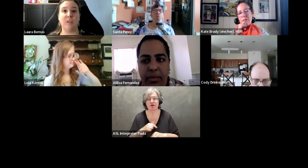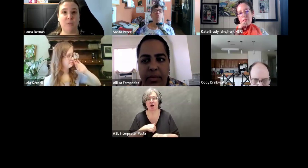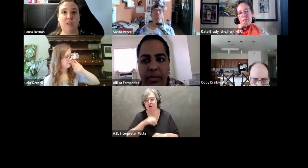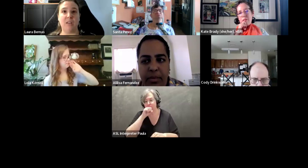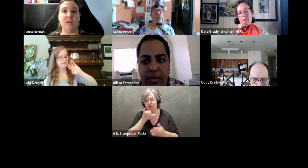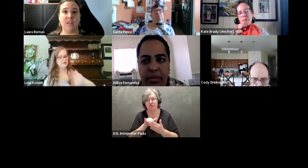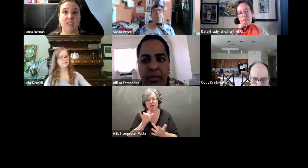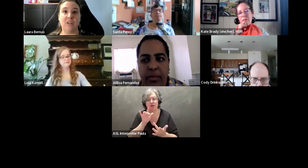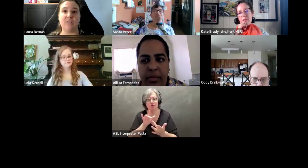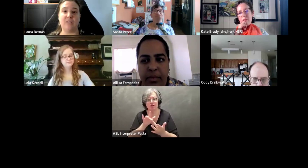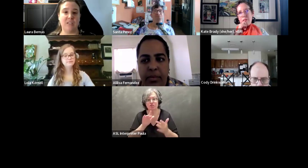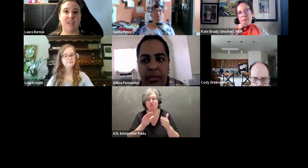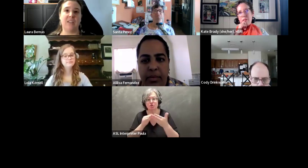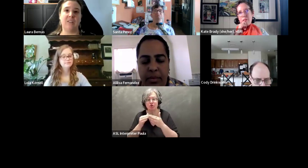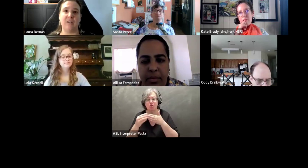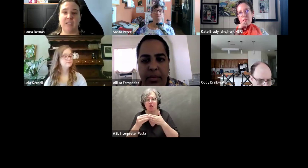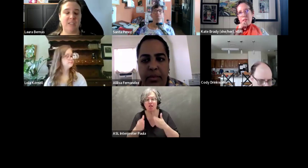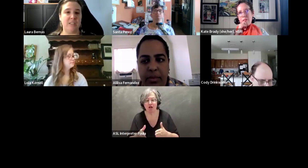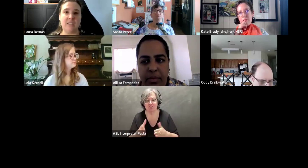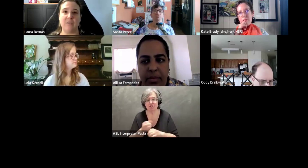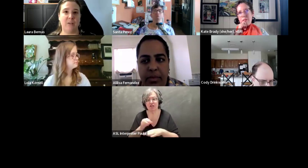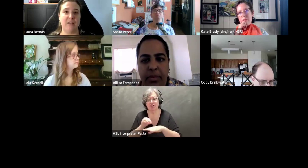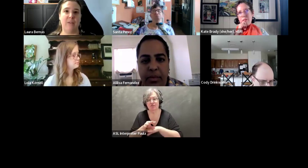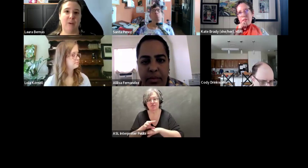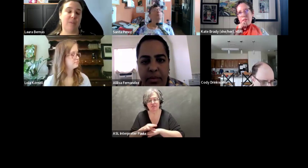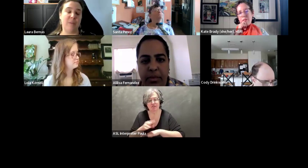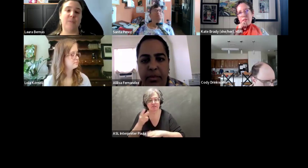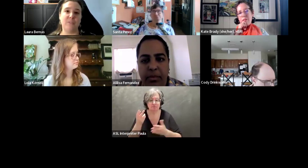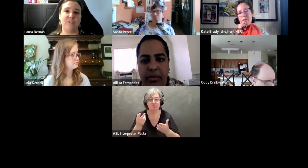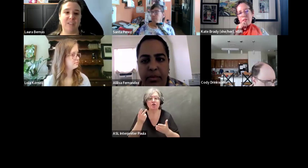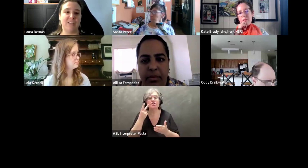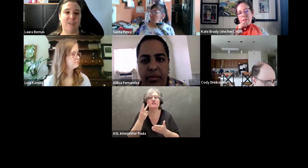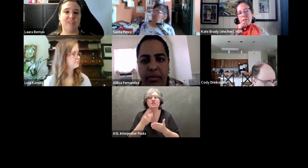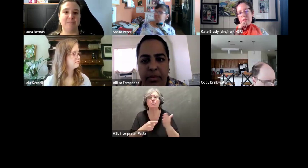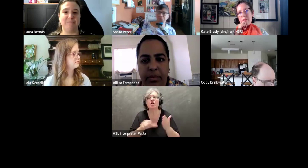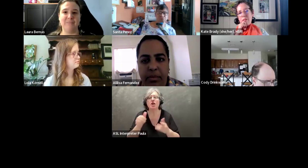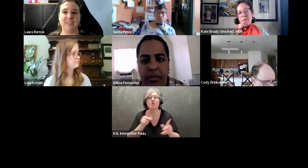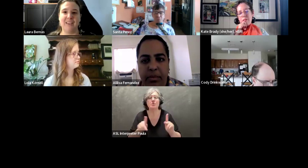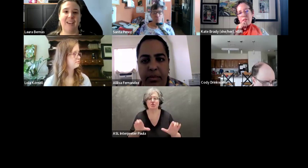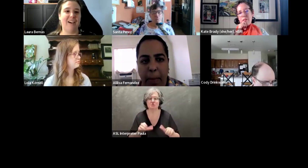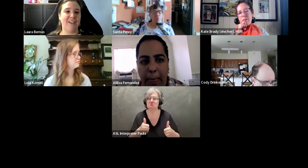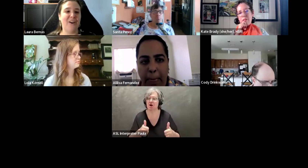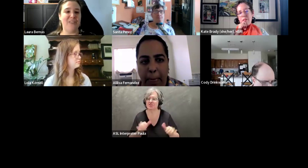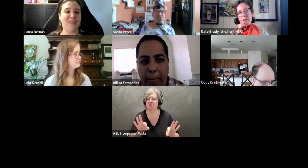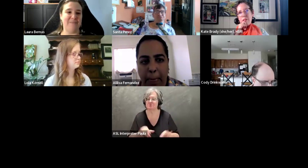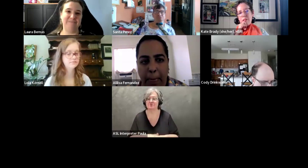to community leaders to get their advice and see what what other people were doing. That's awesome. Cody,